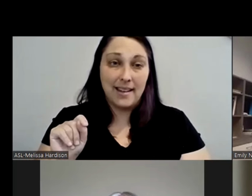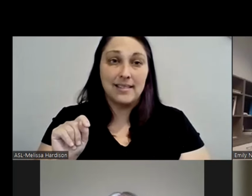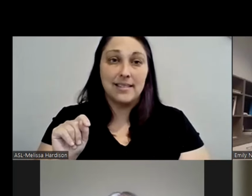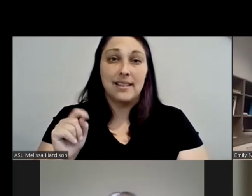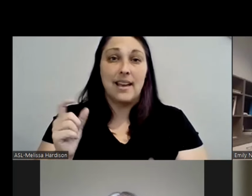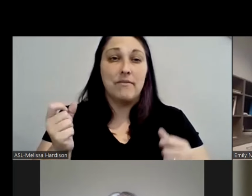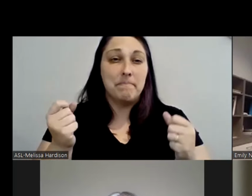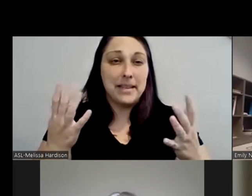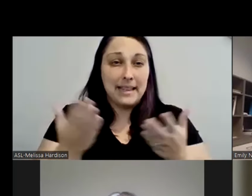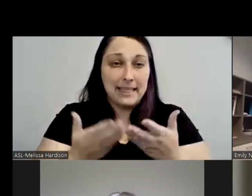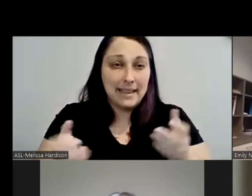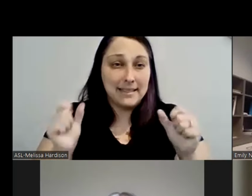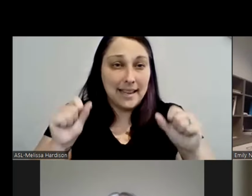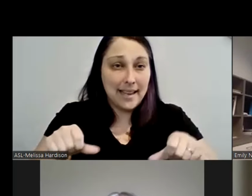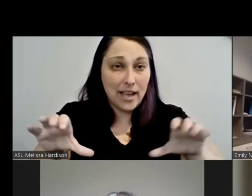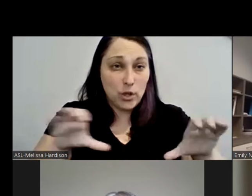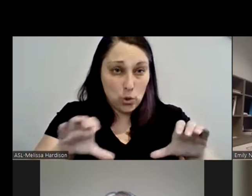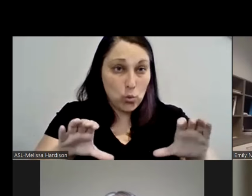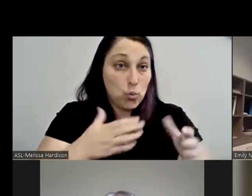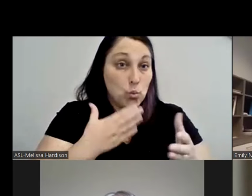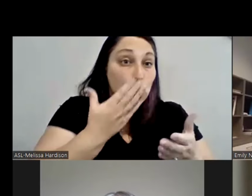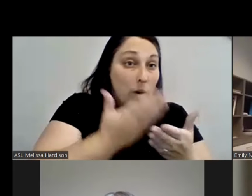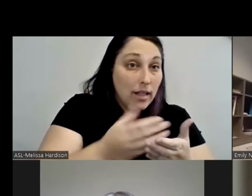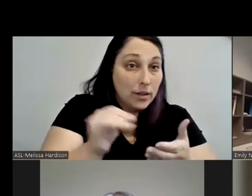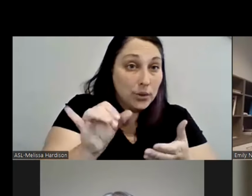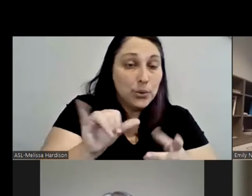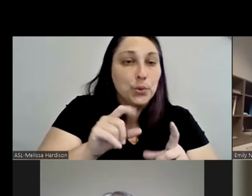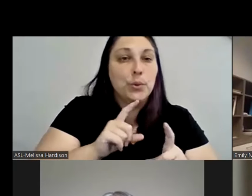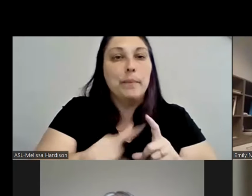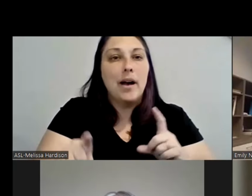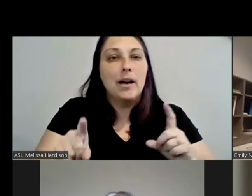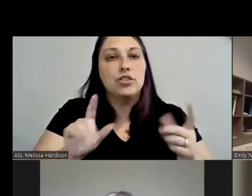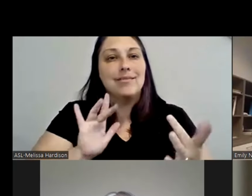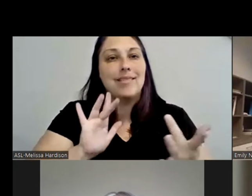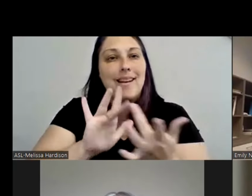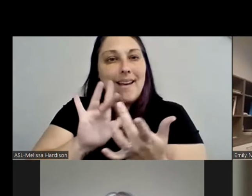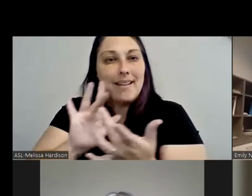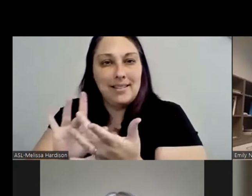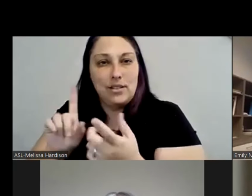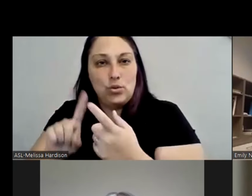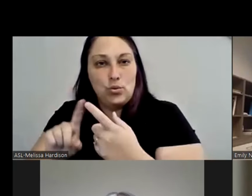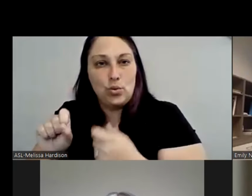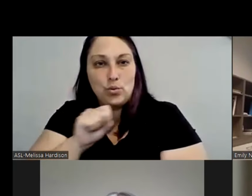If you look very closely you can see that the stairs are not marked in any manner.